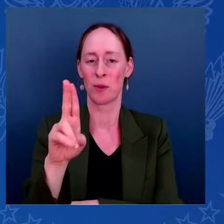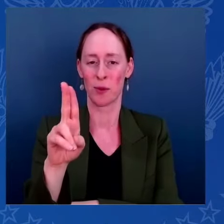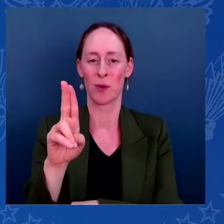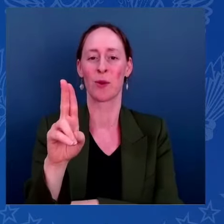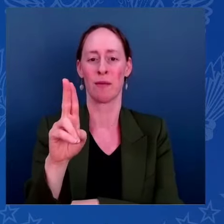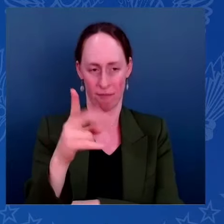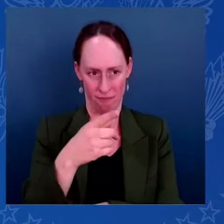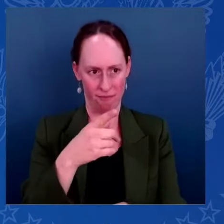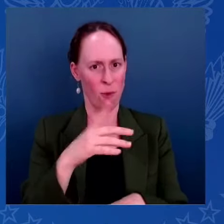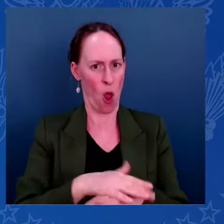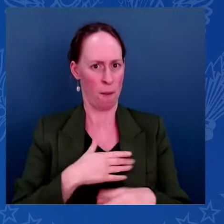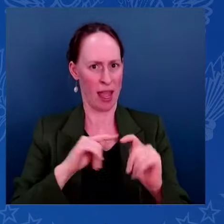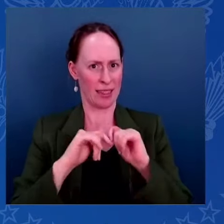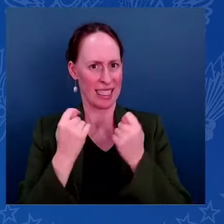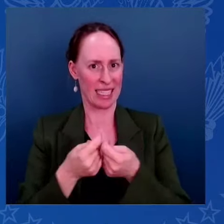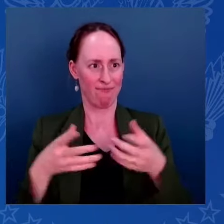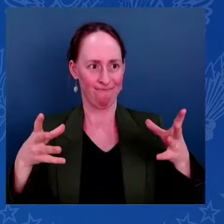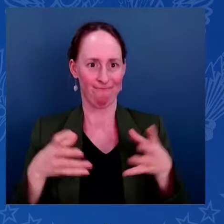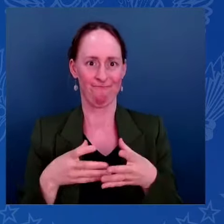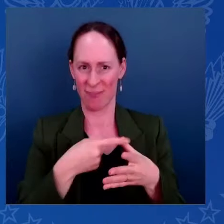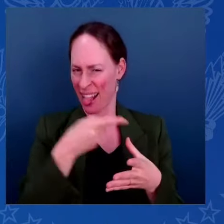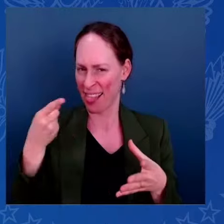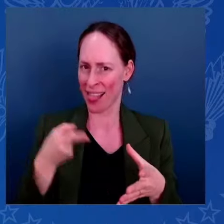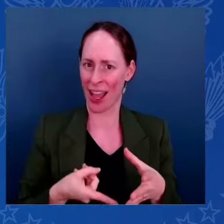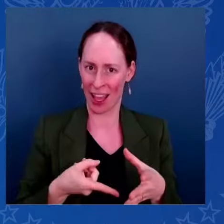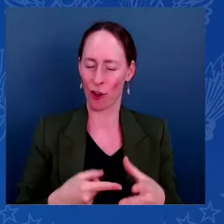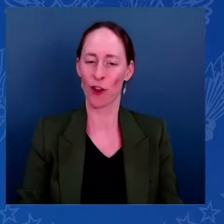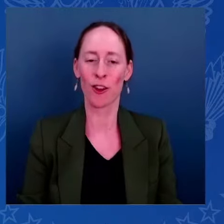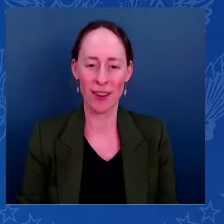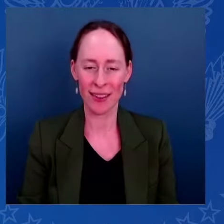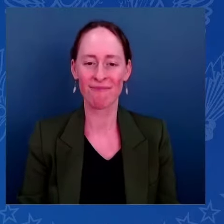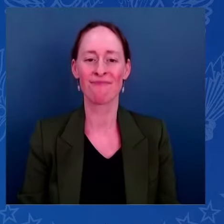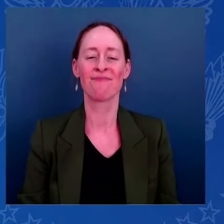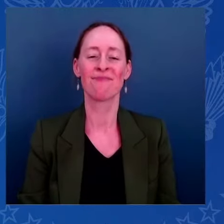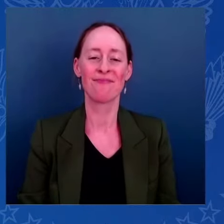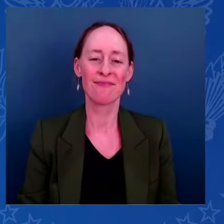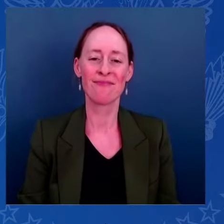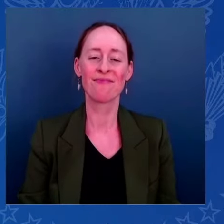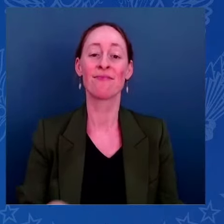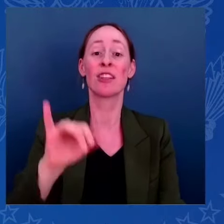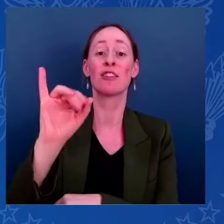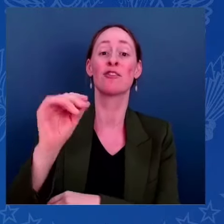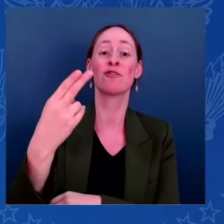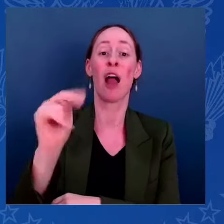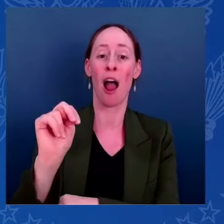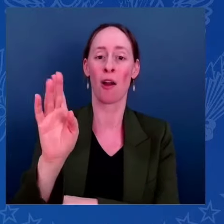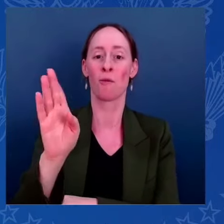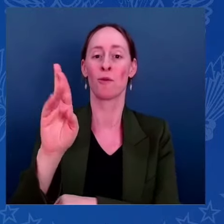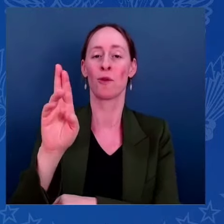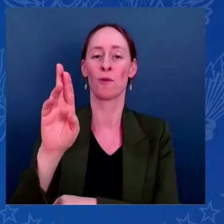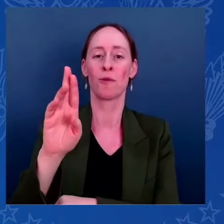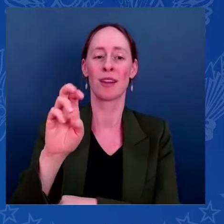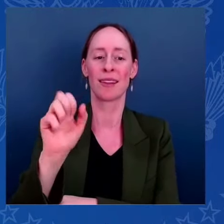And John Breaux, a former colleague of mine and a guy who -- whenever he said he'd do it, he got it done.